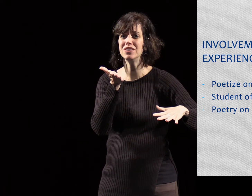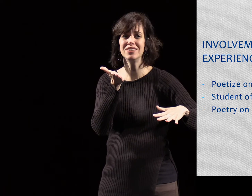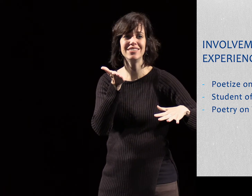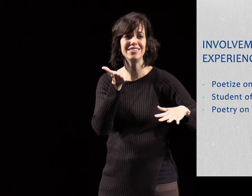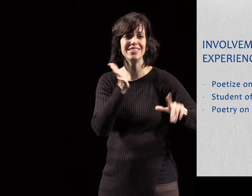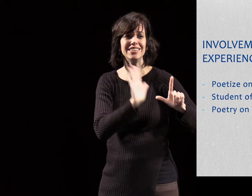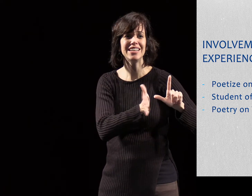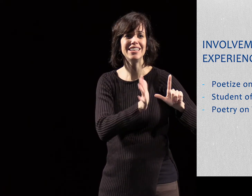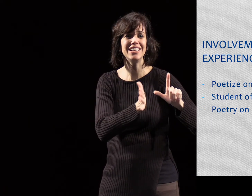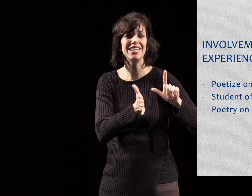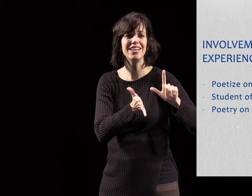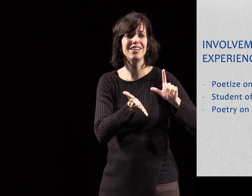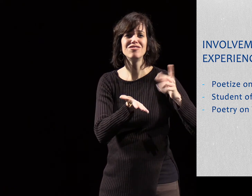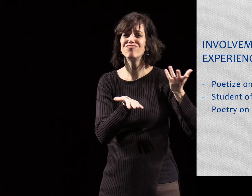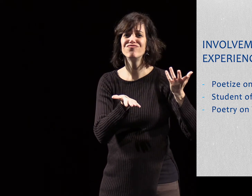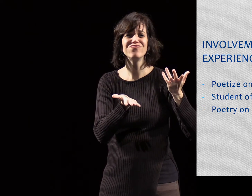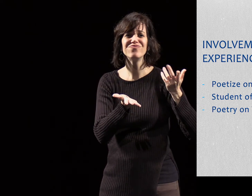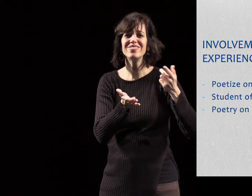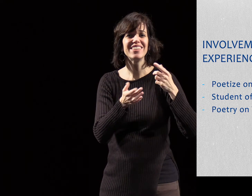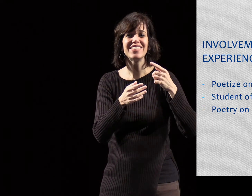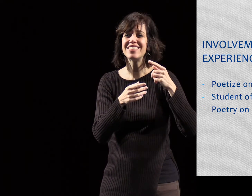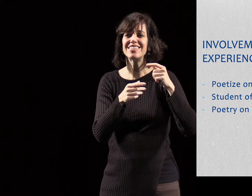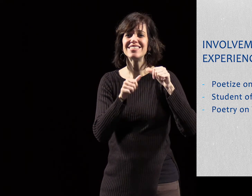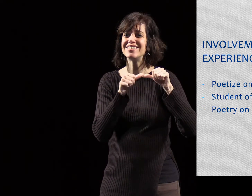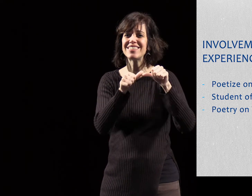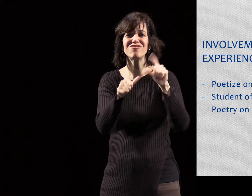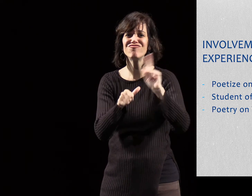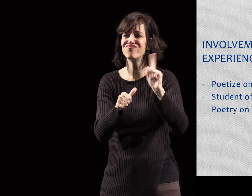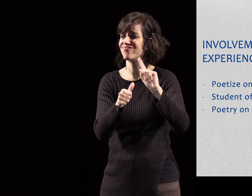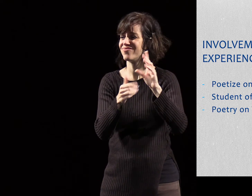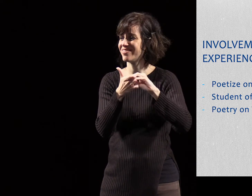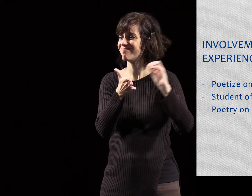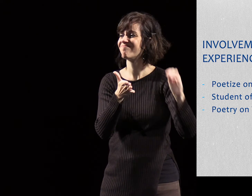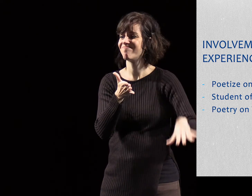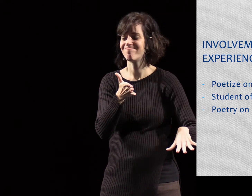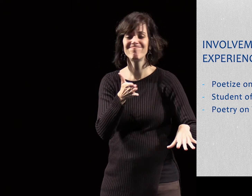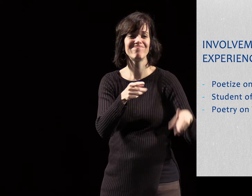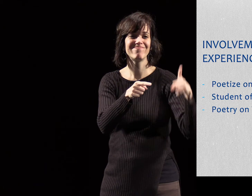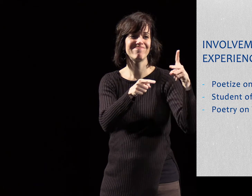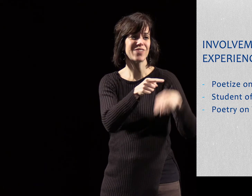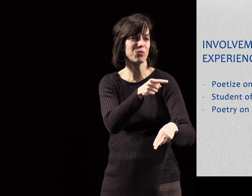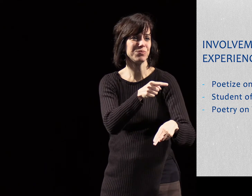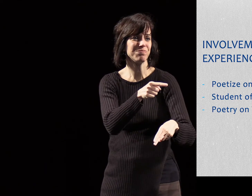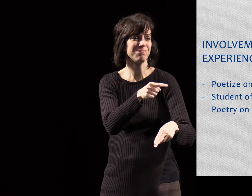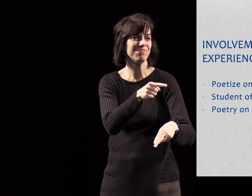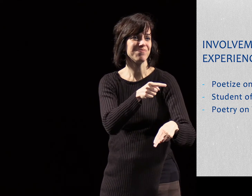asking for permission to use their videos. But everyone's at different points in their lives.